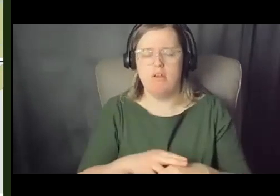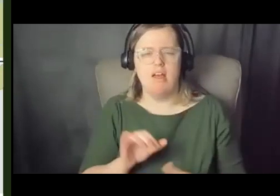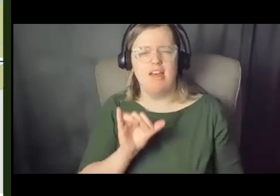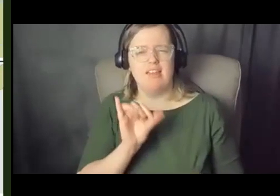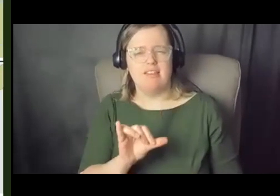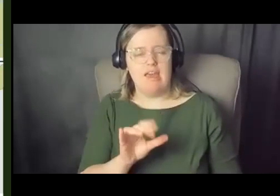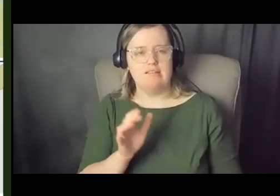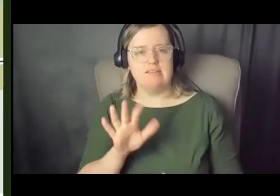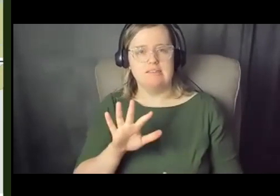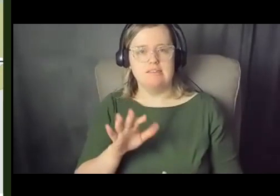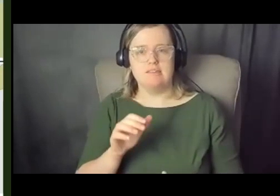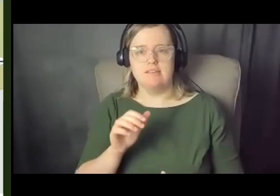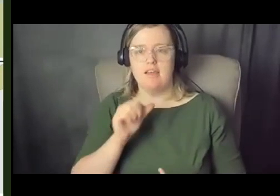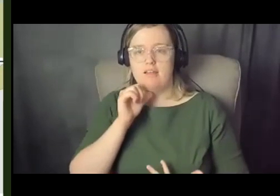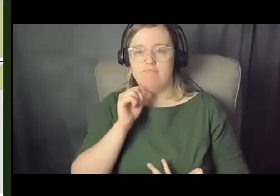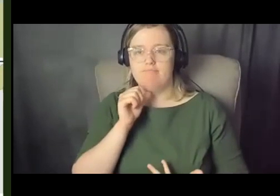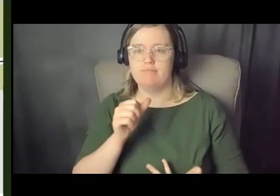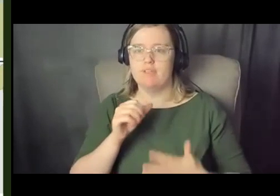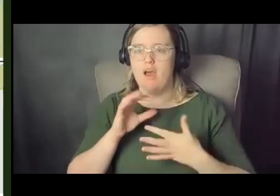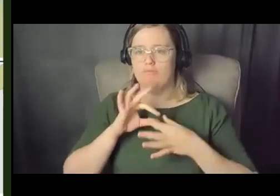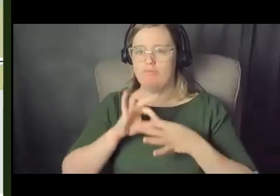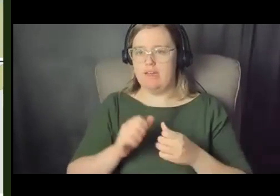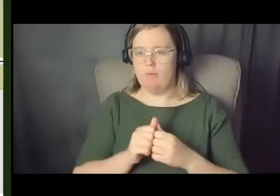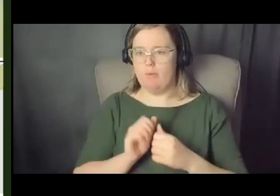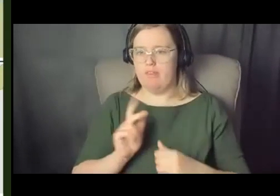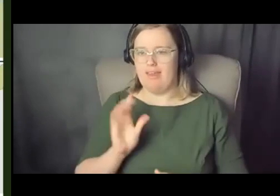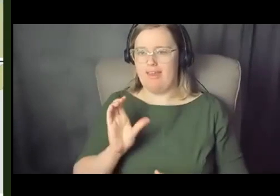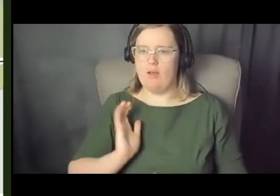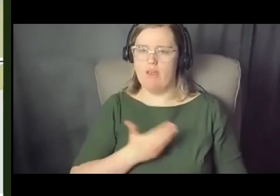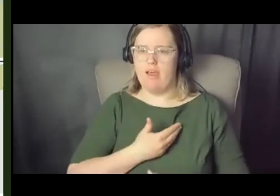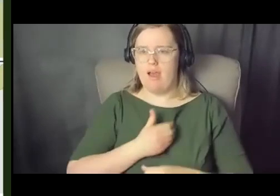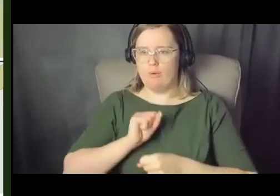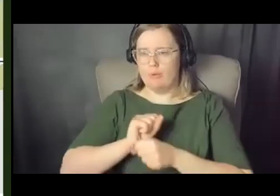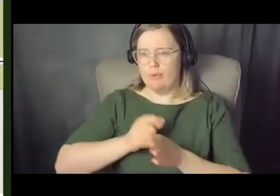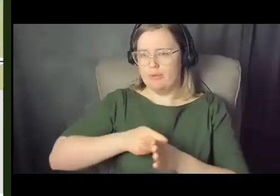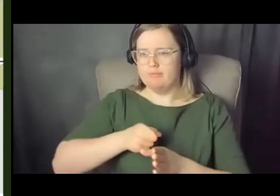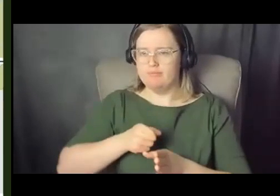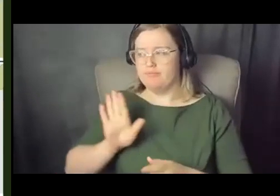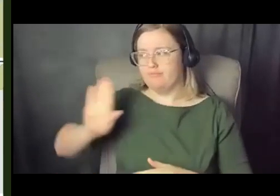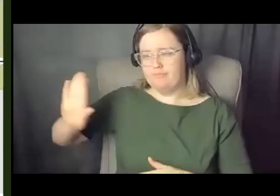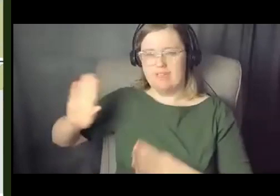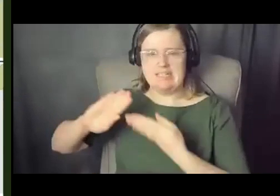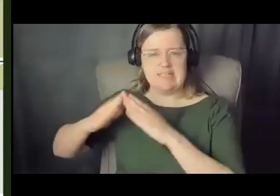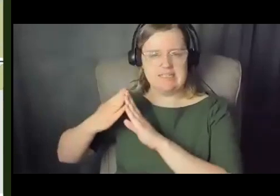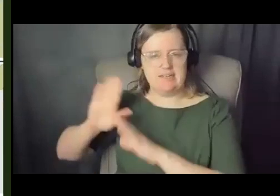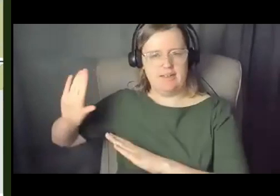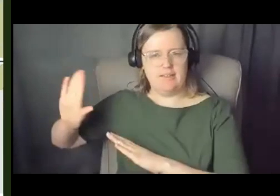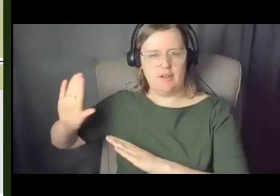outside of the scope of what the county is able to do on the project.